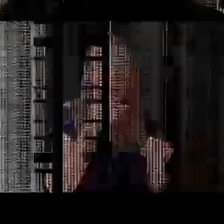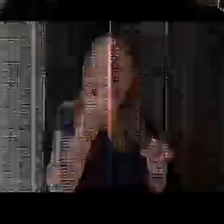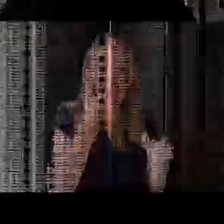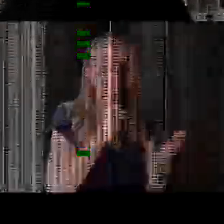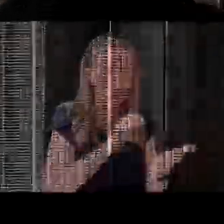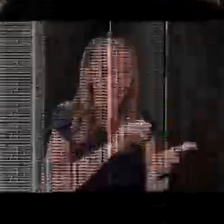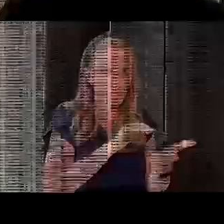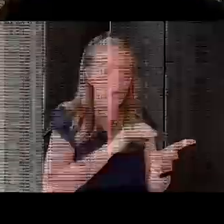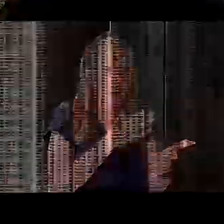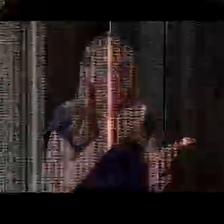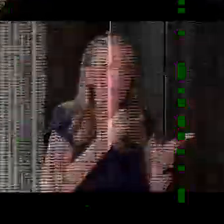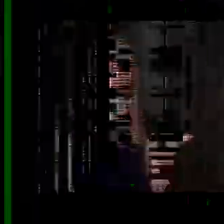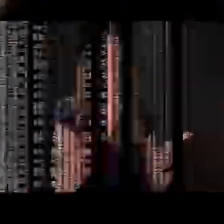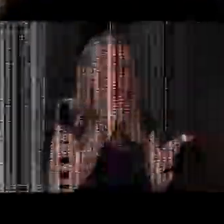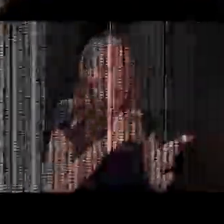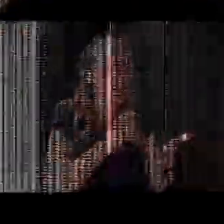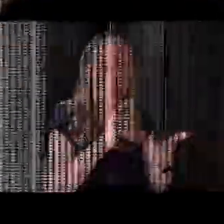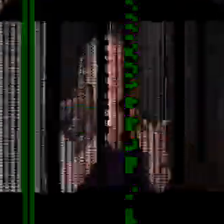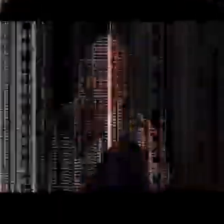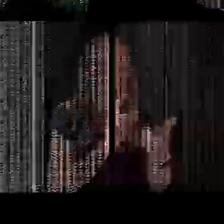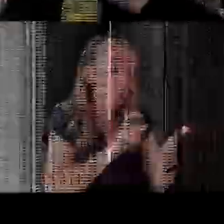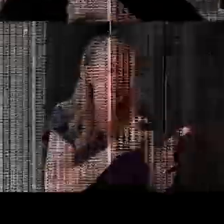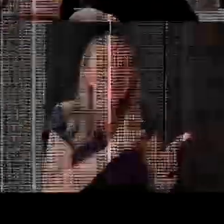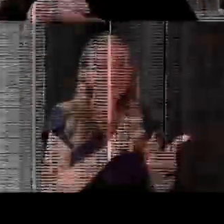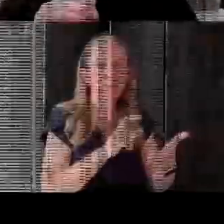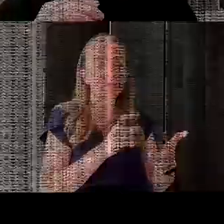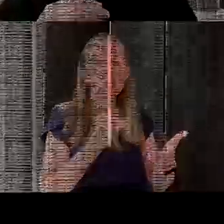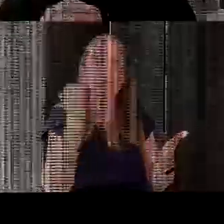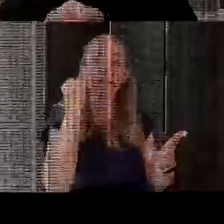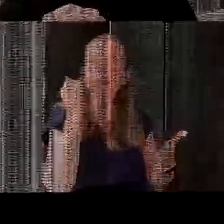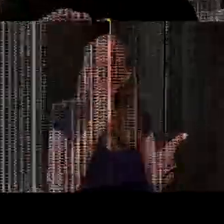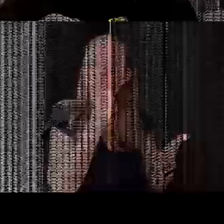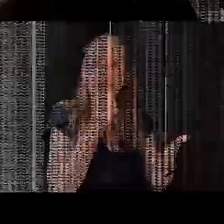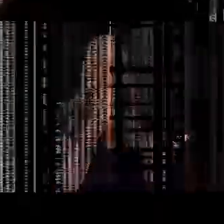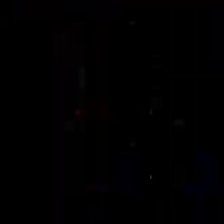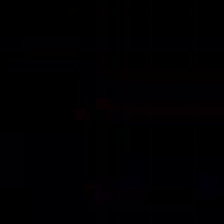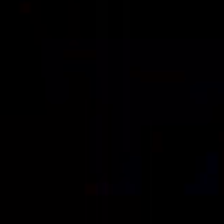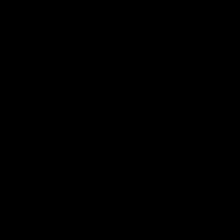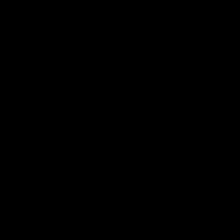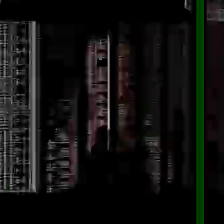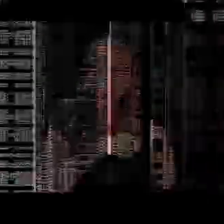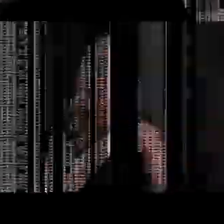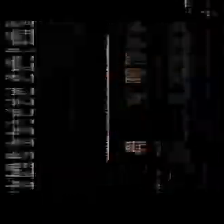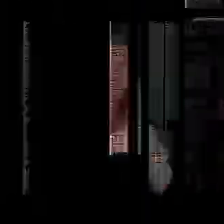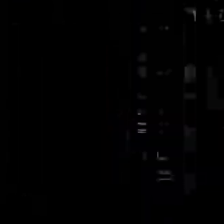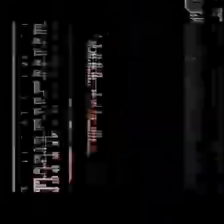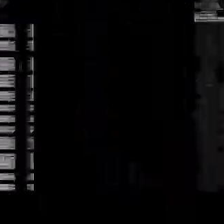I might hit the wrong key. And if the password field is hidden, then I don't know if my password